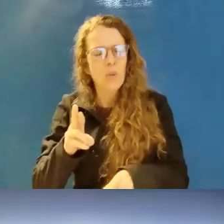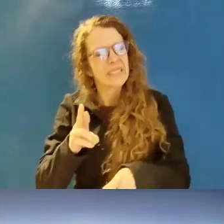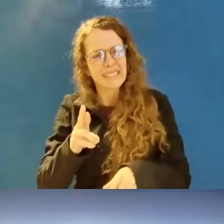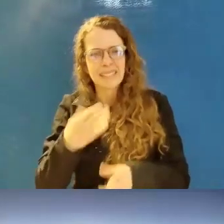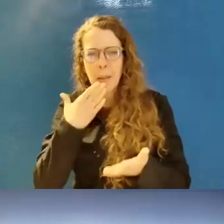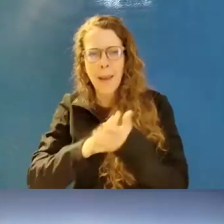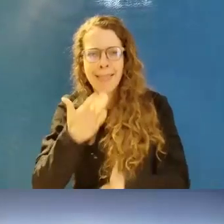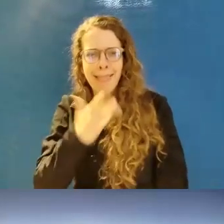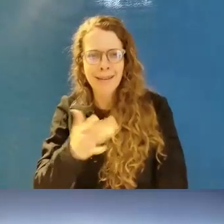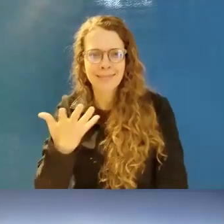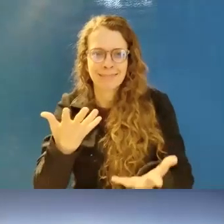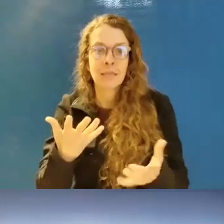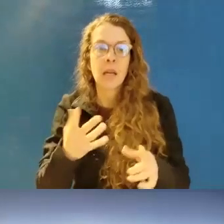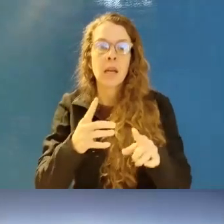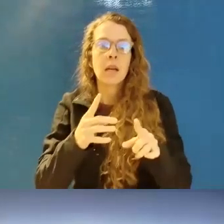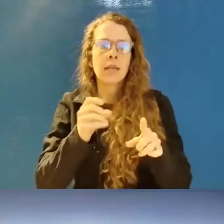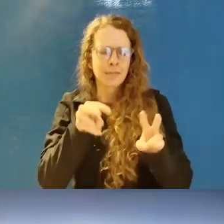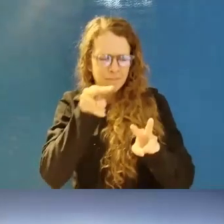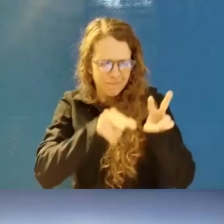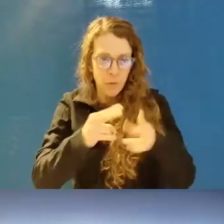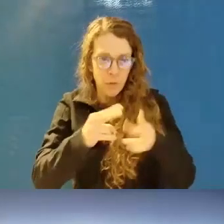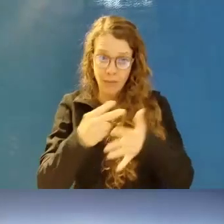And so they review another, you know, set of courses,